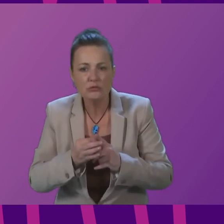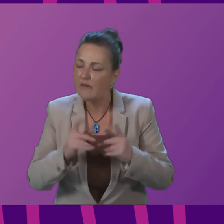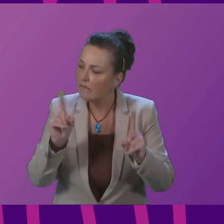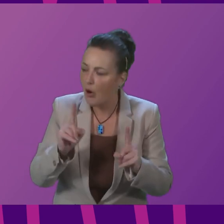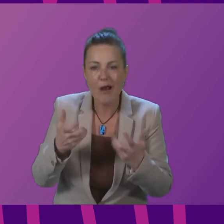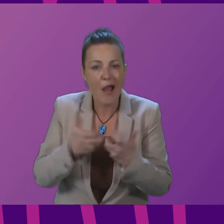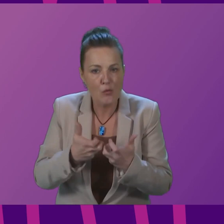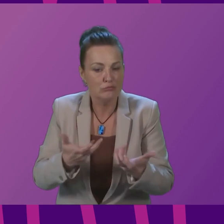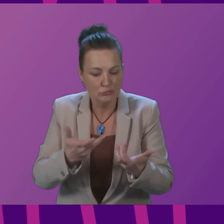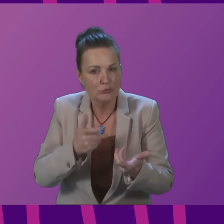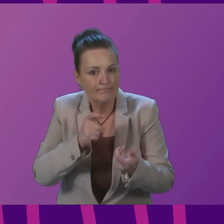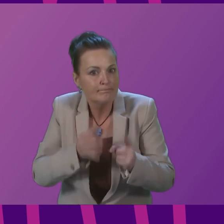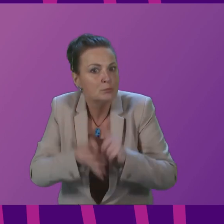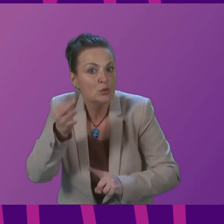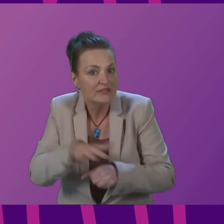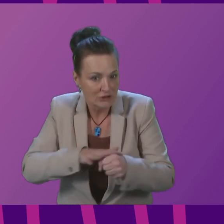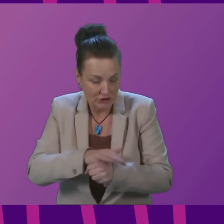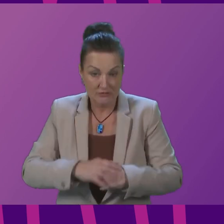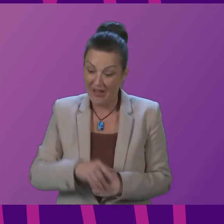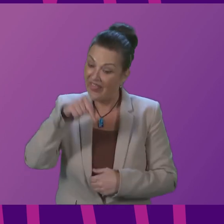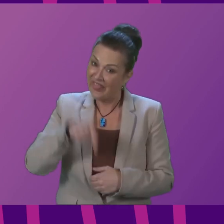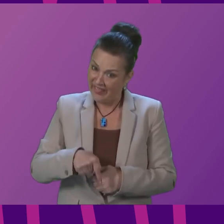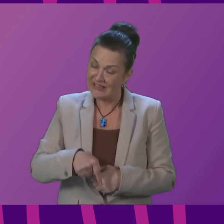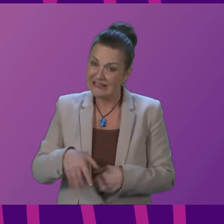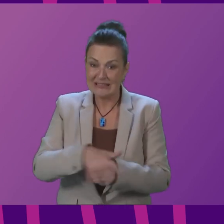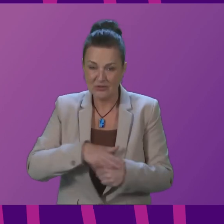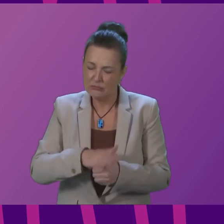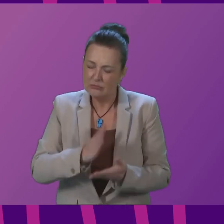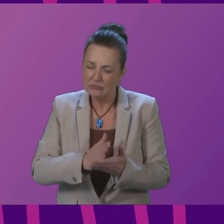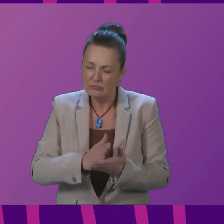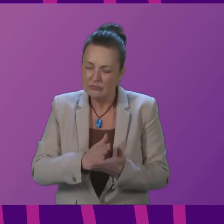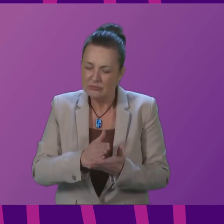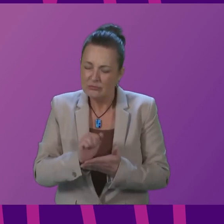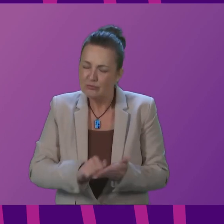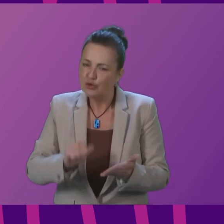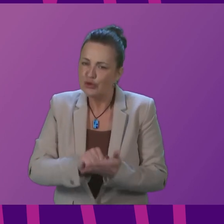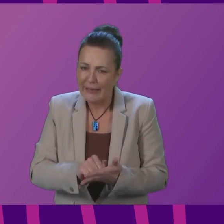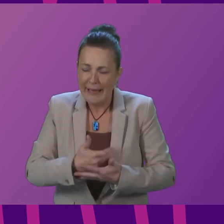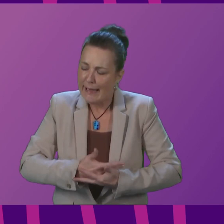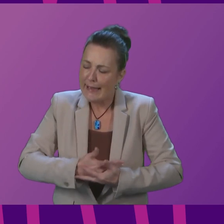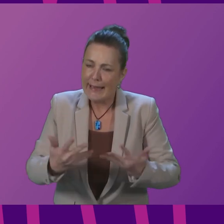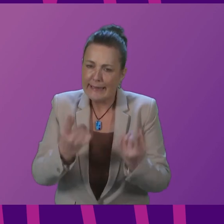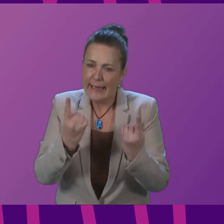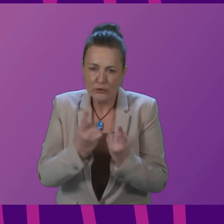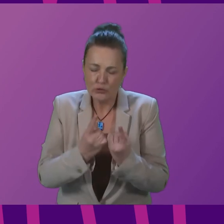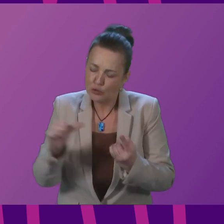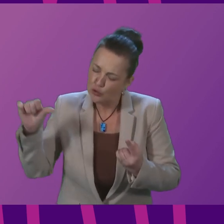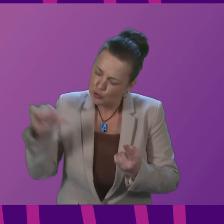On this particular case, it is, of course, right that any issues are properly scrutinised